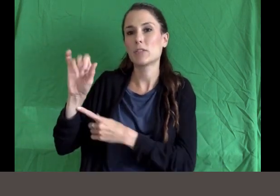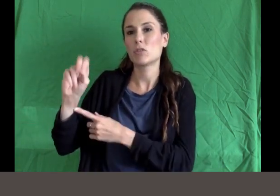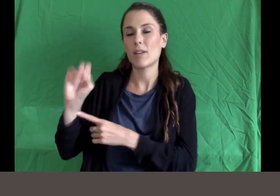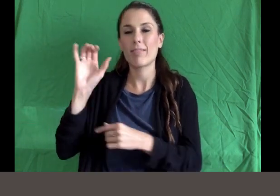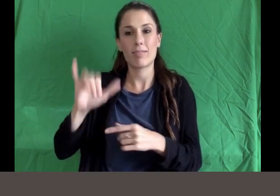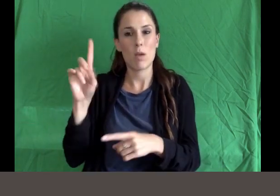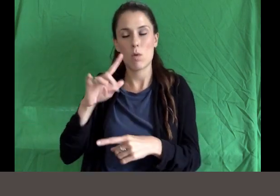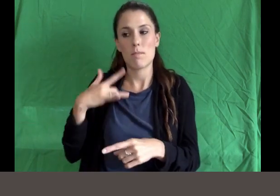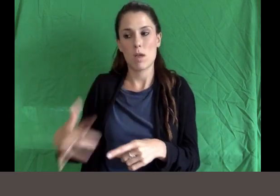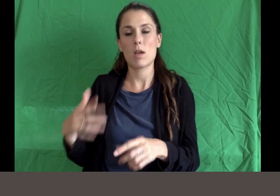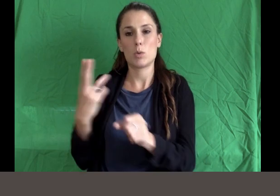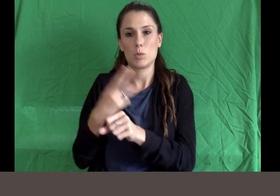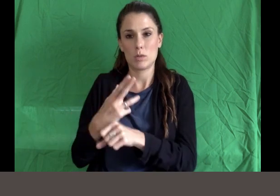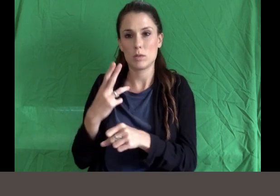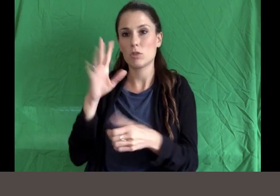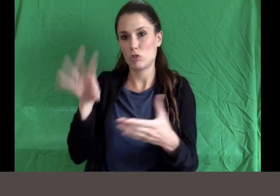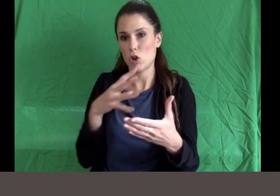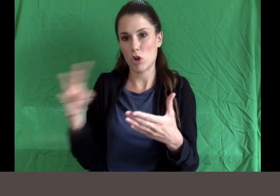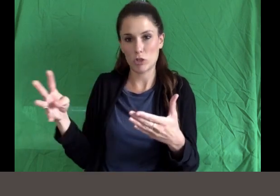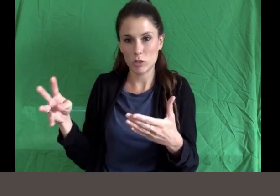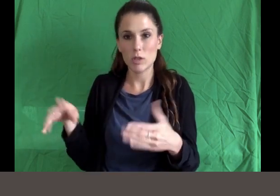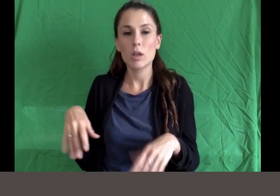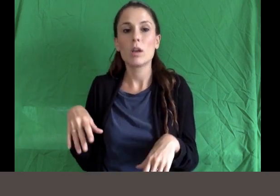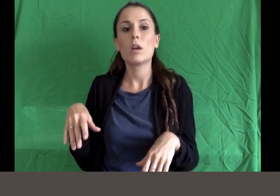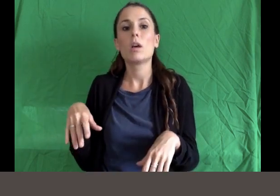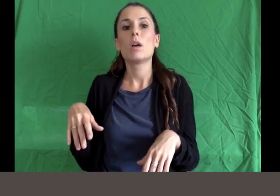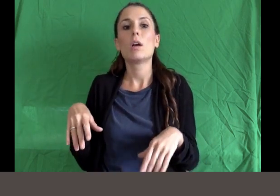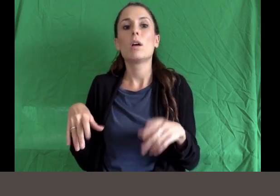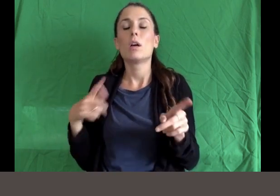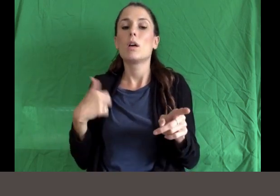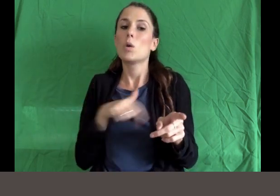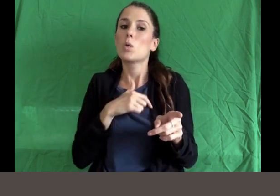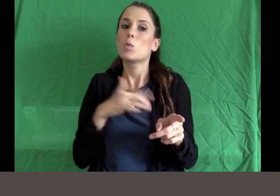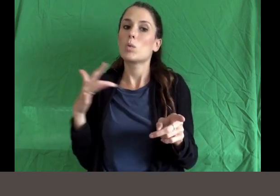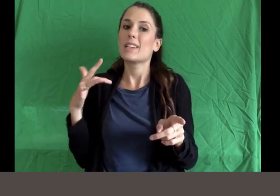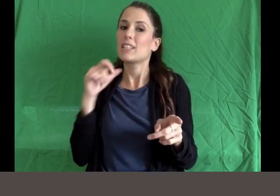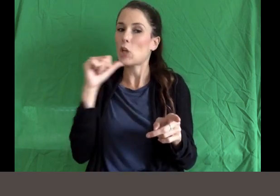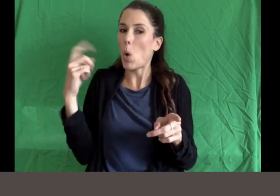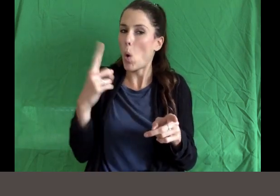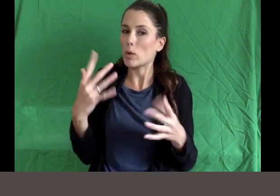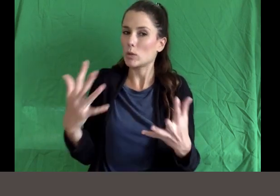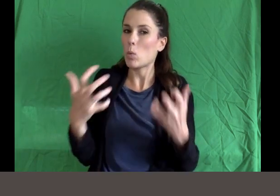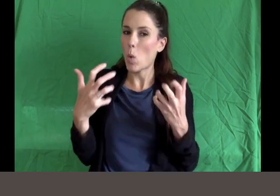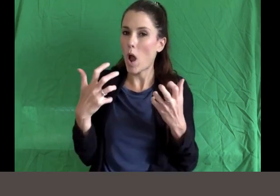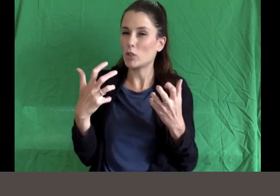have multiple other approaches including completely custom approaches that we can use for Matplotlib